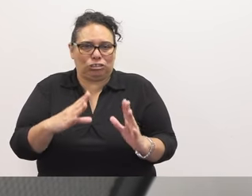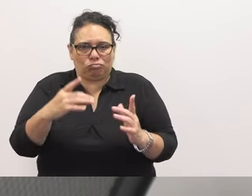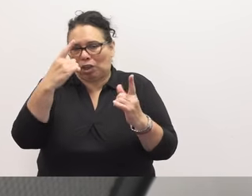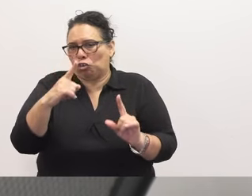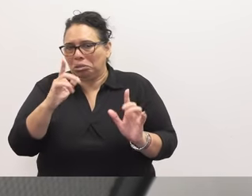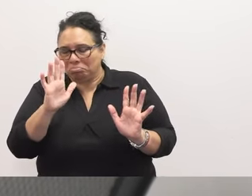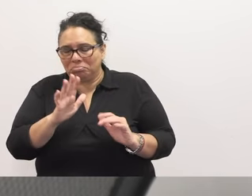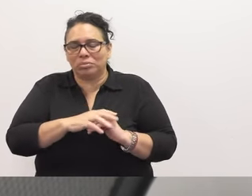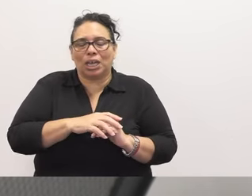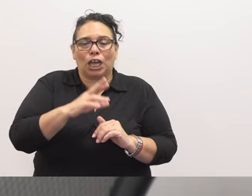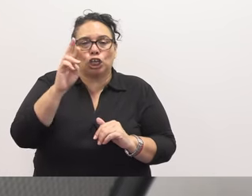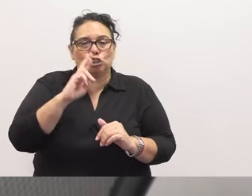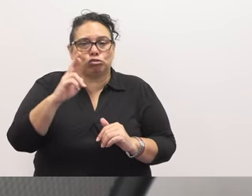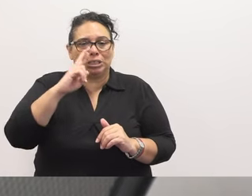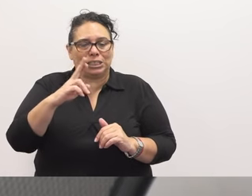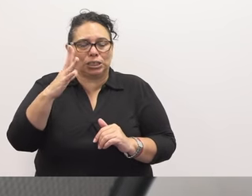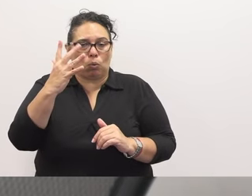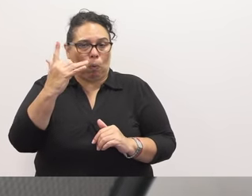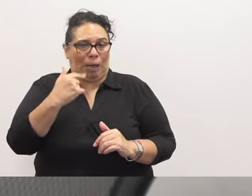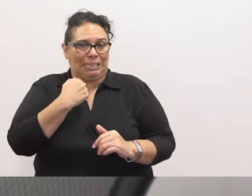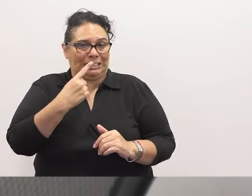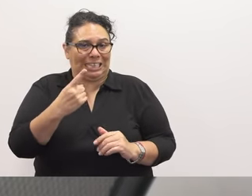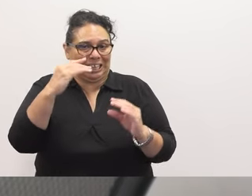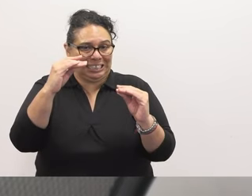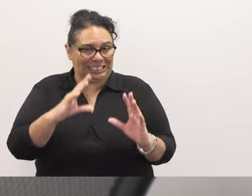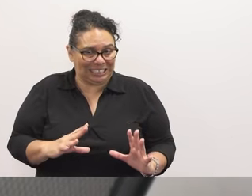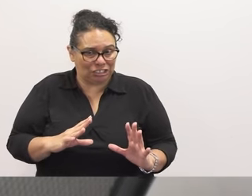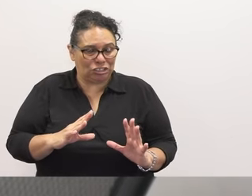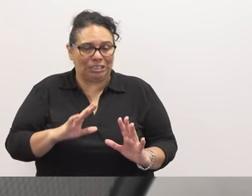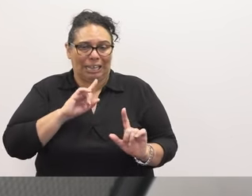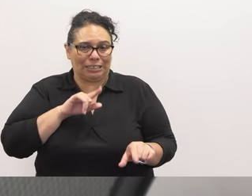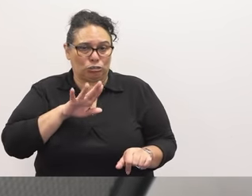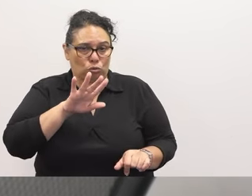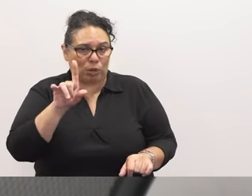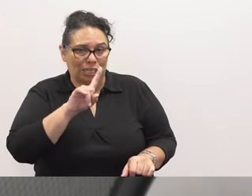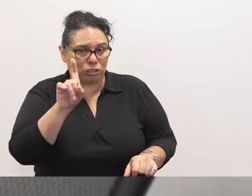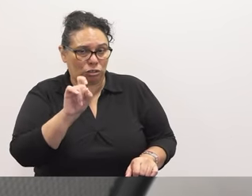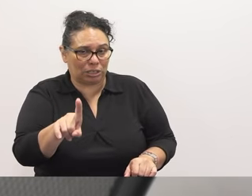And the reason that I tell my teachers that to your question is they're part of the conversation.